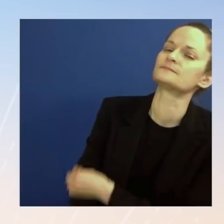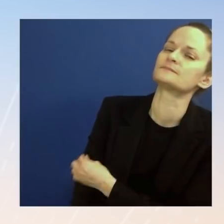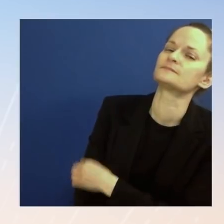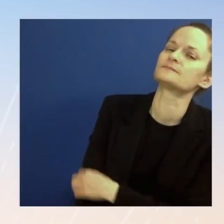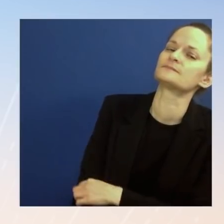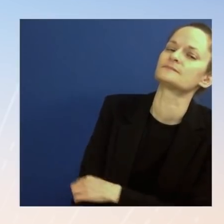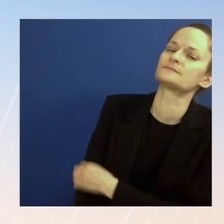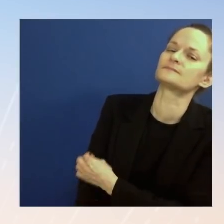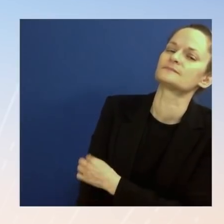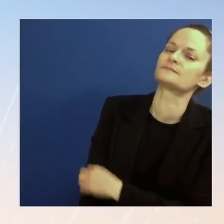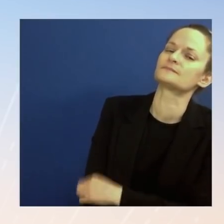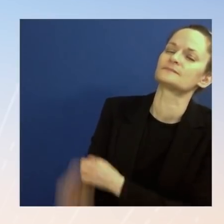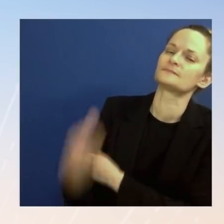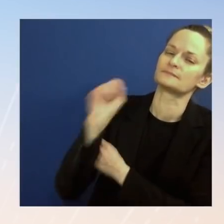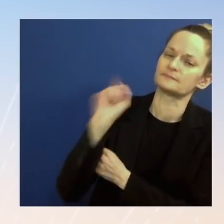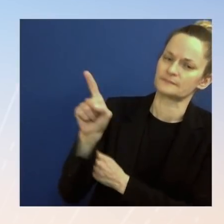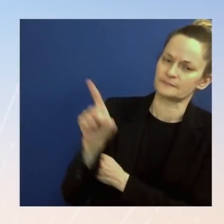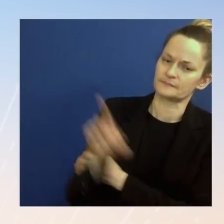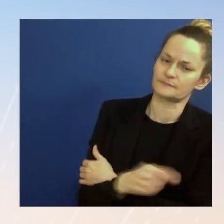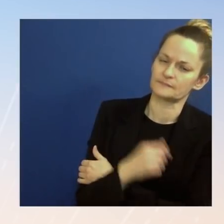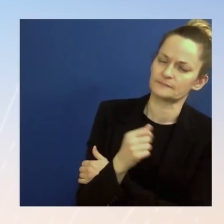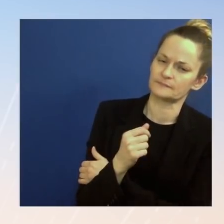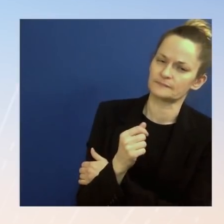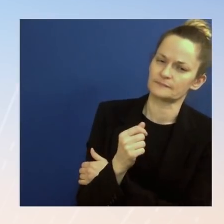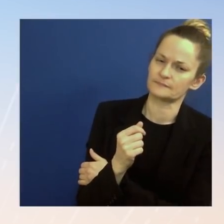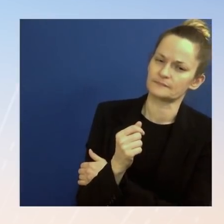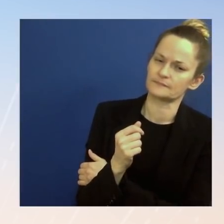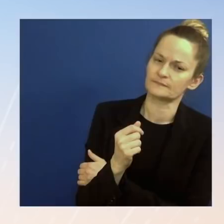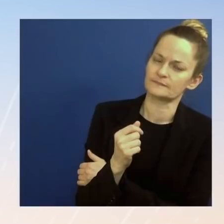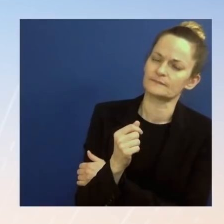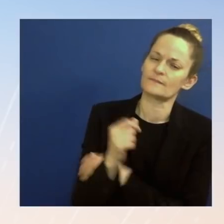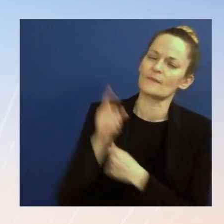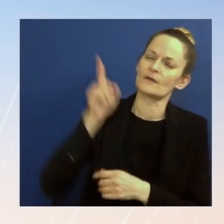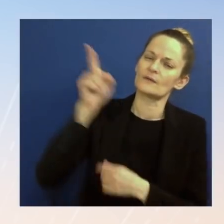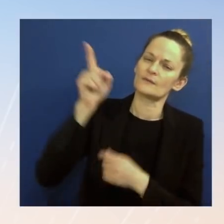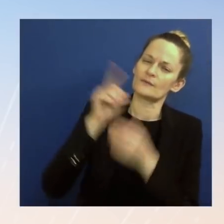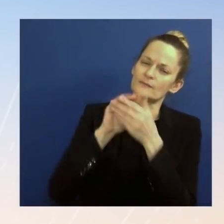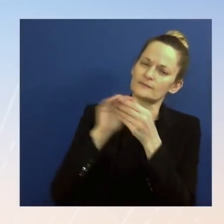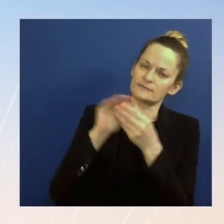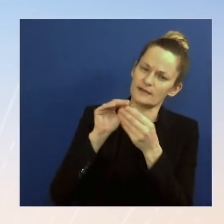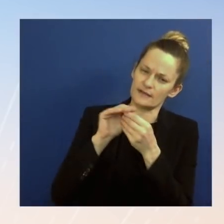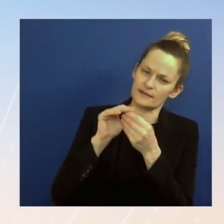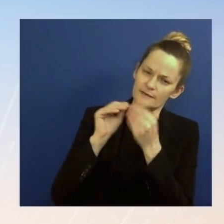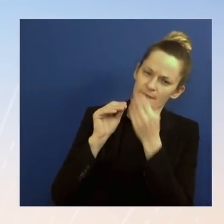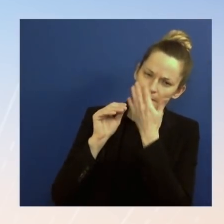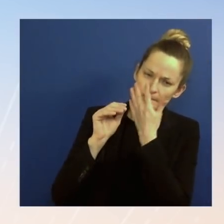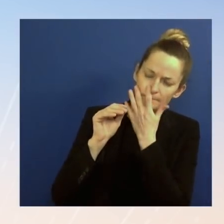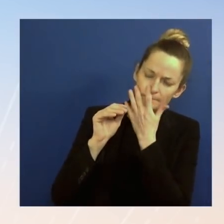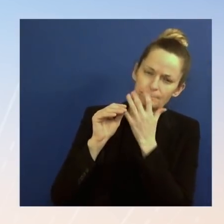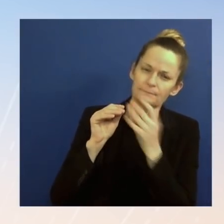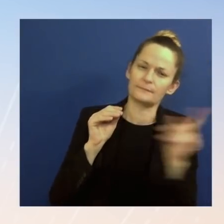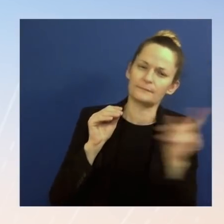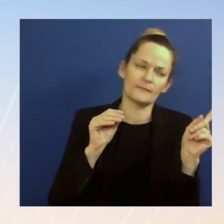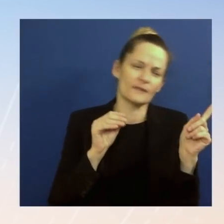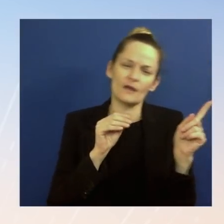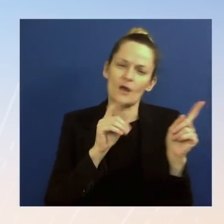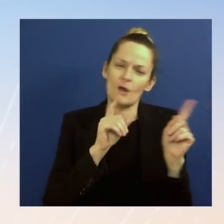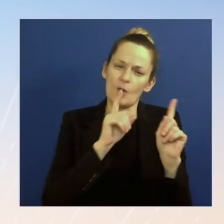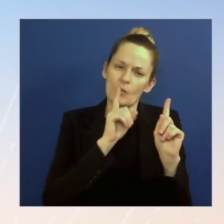importing oil at this point…from Venezuela." Were you ruling out that the U.S. would import oil from Venezuela ? Ms. Psaki: I was saying it's not